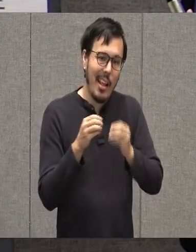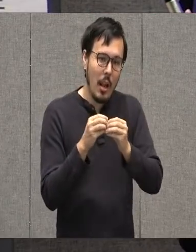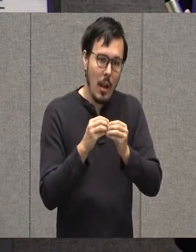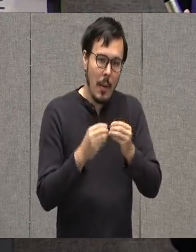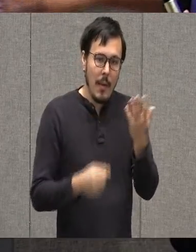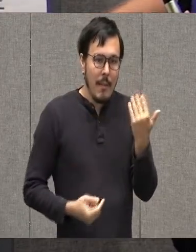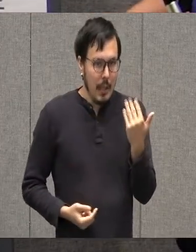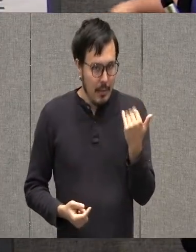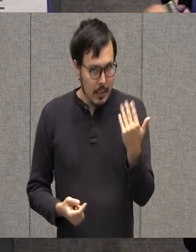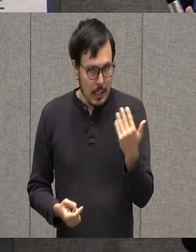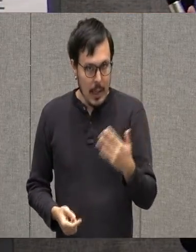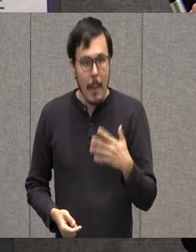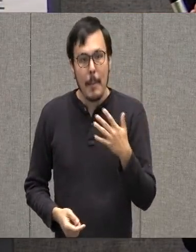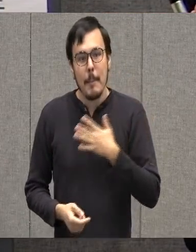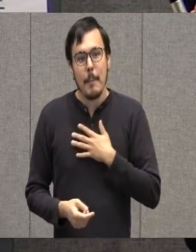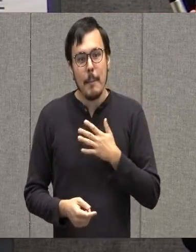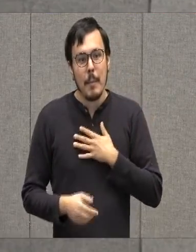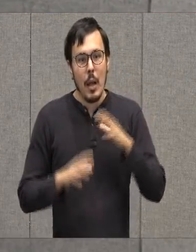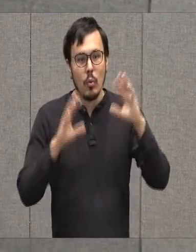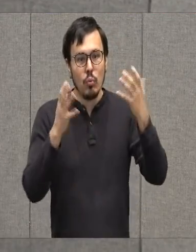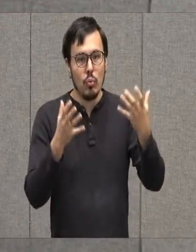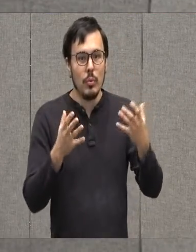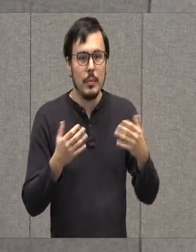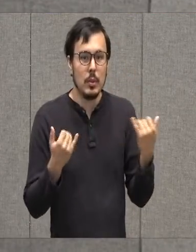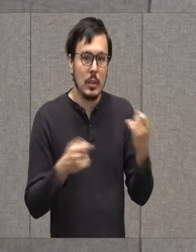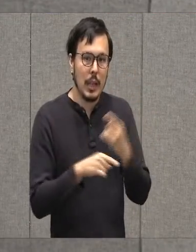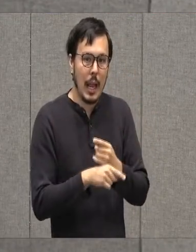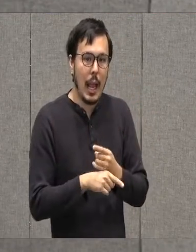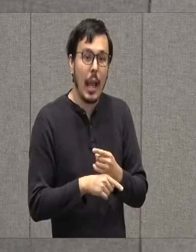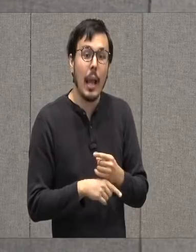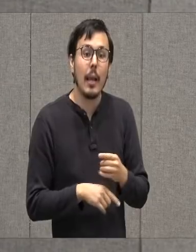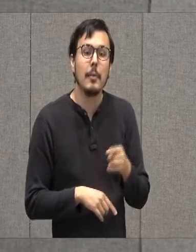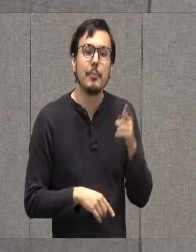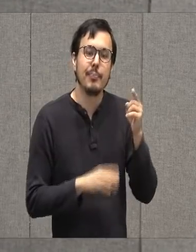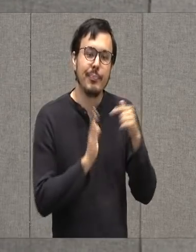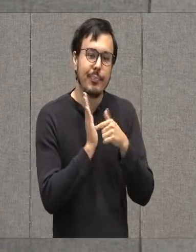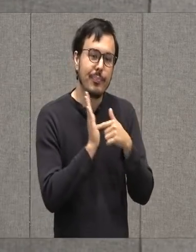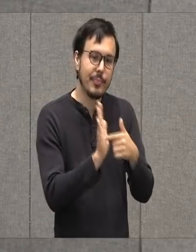Here's my markup here today to help us. We're gonna do some number bonds.